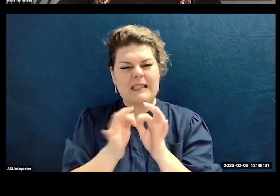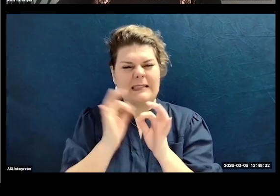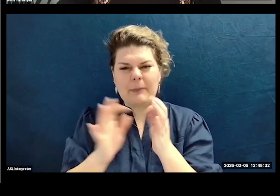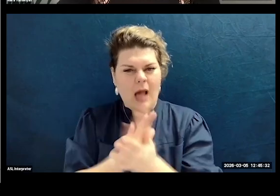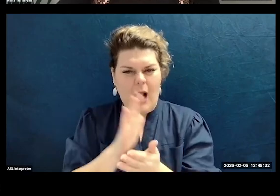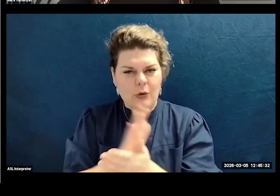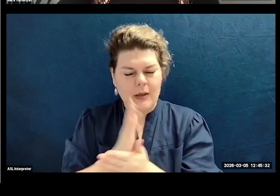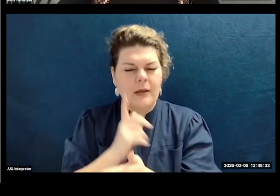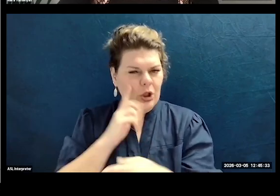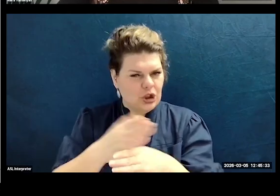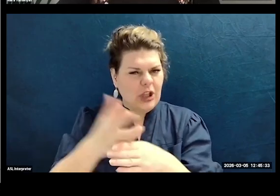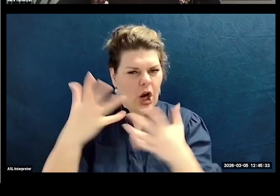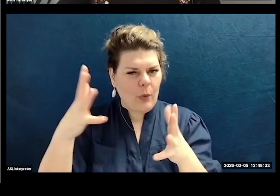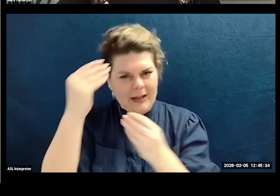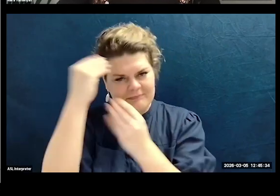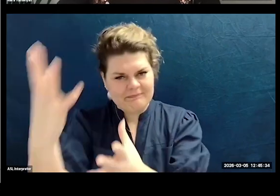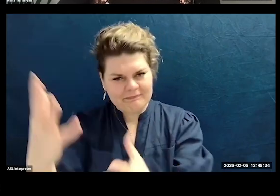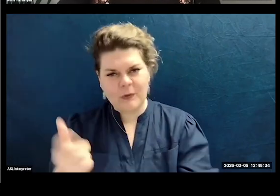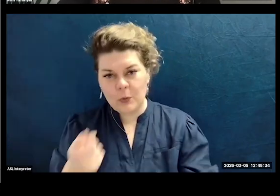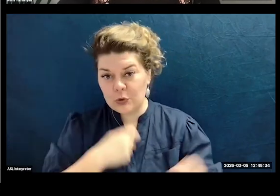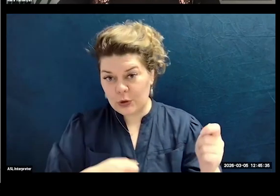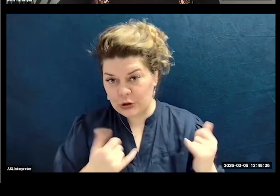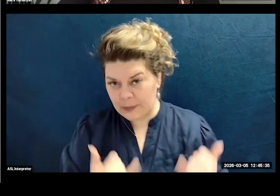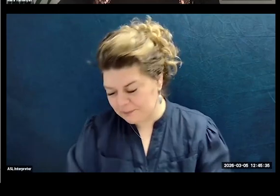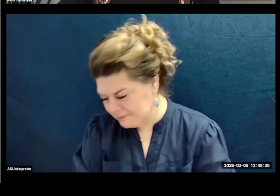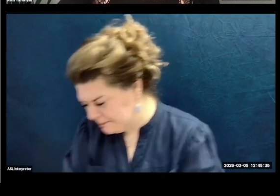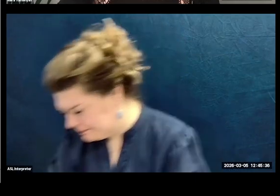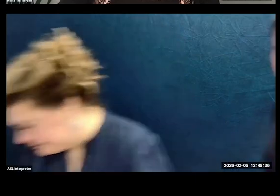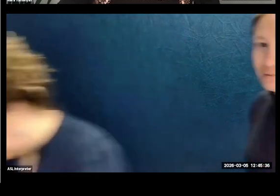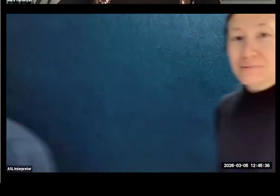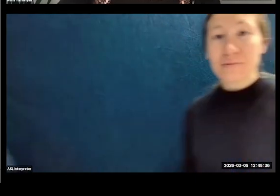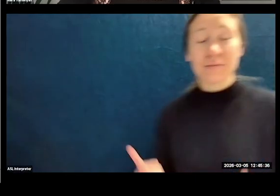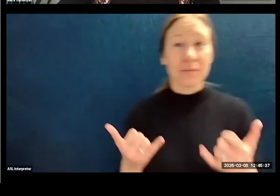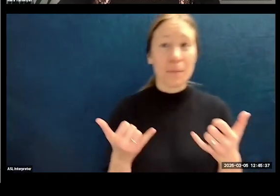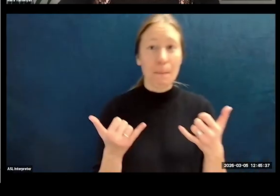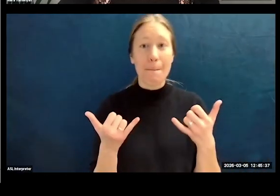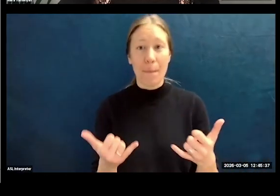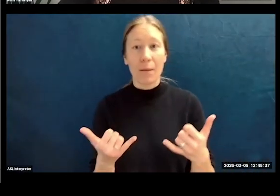which has been shared with you as well. So you have your Word document which you made accessible.